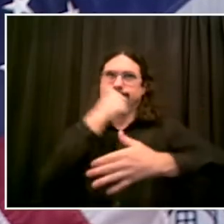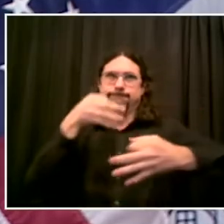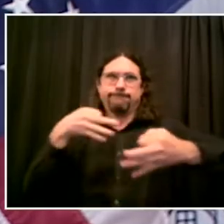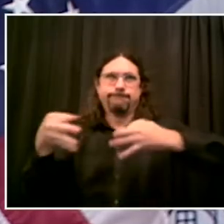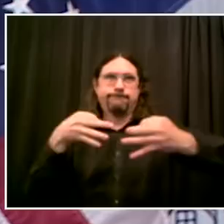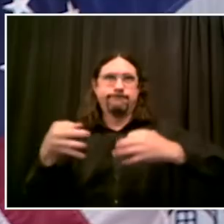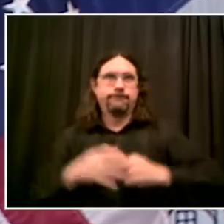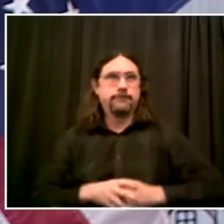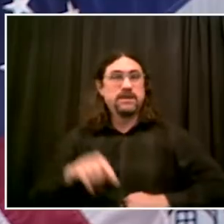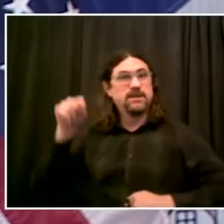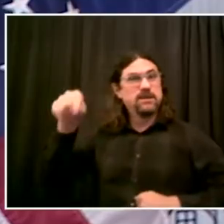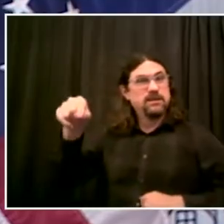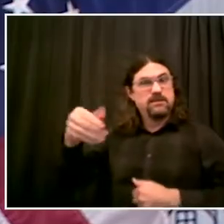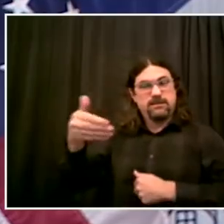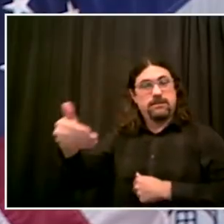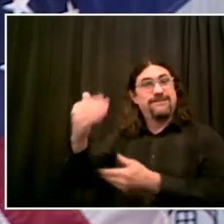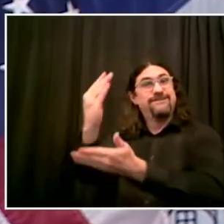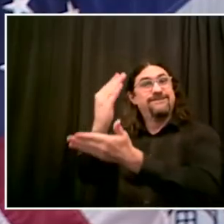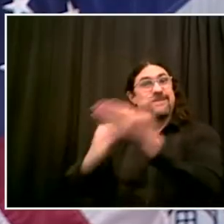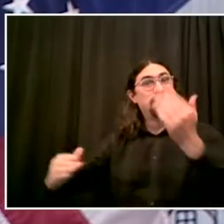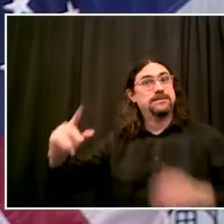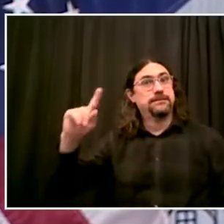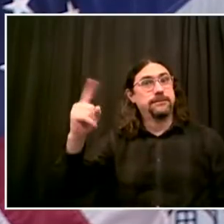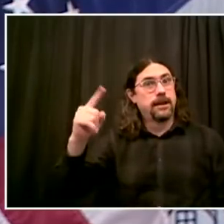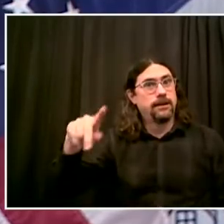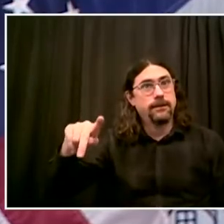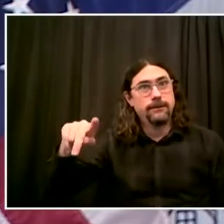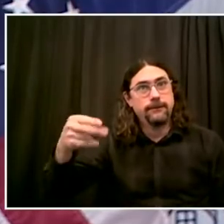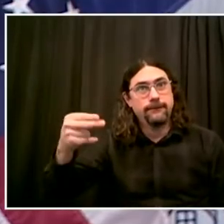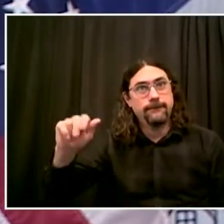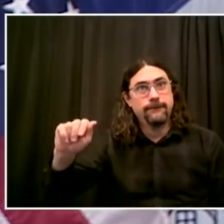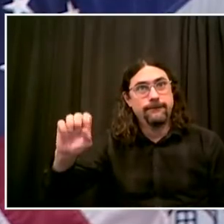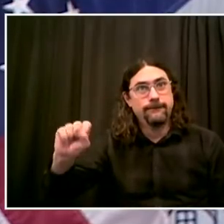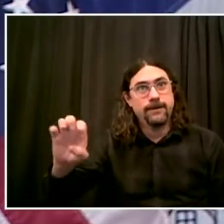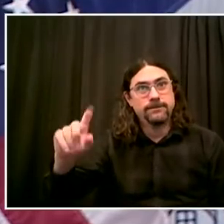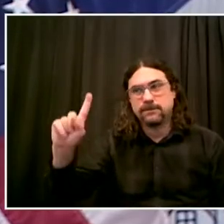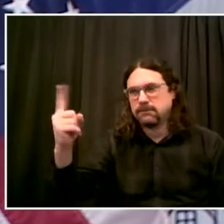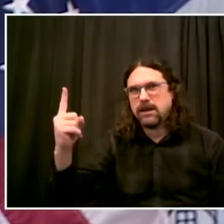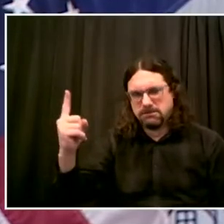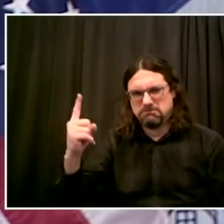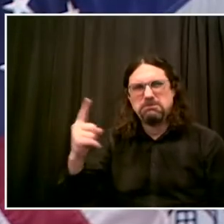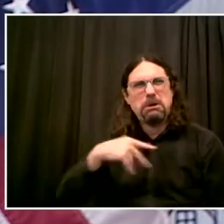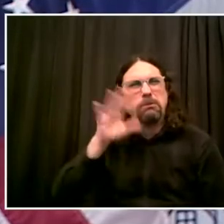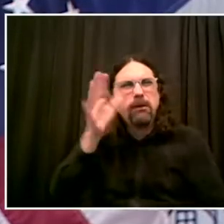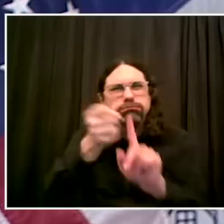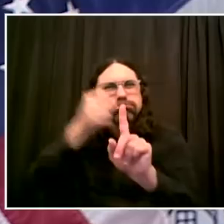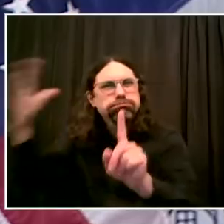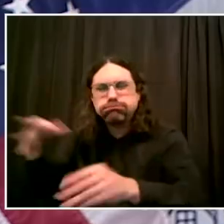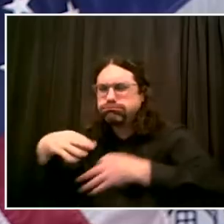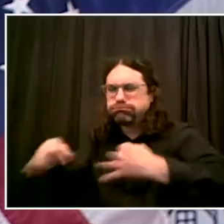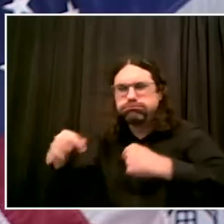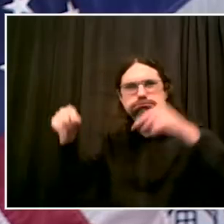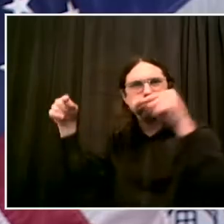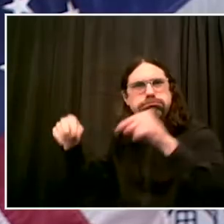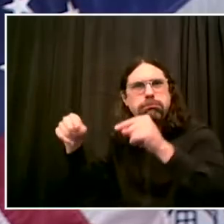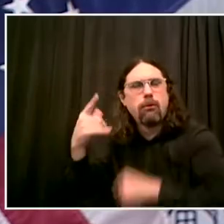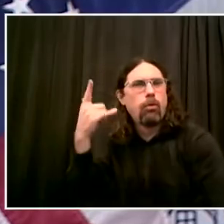I WANT TO TALK WITH YOU TODAY ABOUT WHAT THAT IS GOING TO LOOK LIKE AND HOW THE CITY OF ENW ORYK S I GOING TO HELP